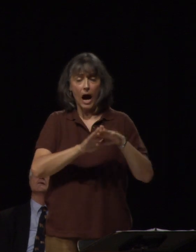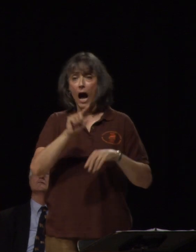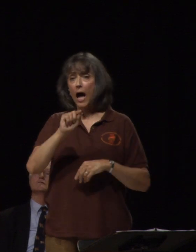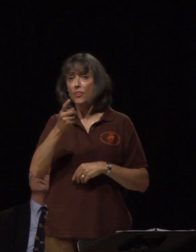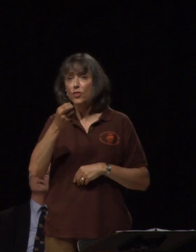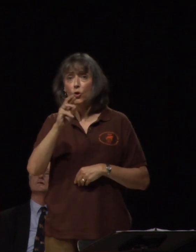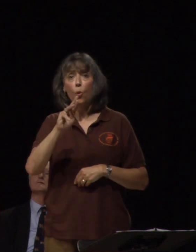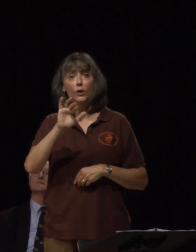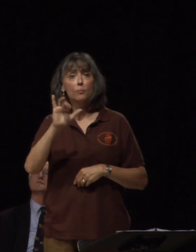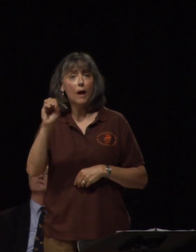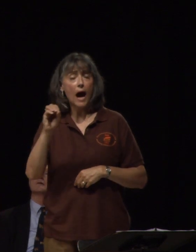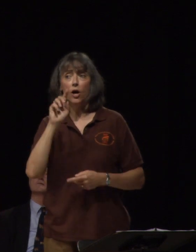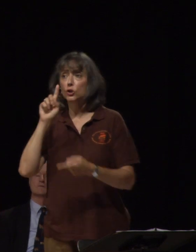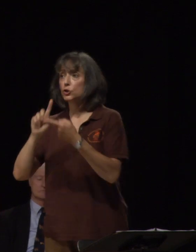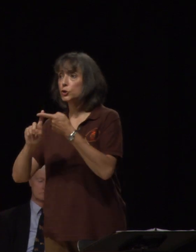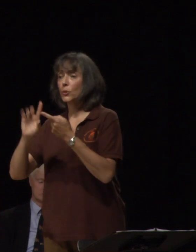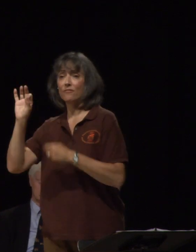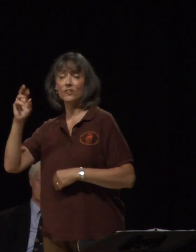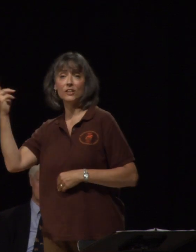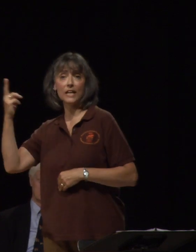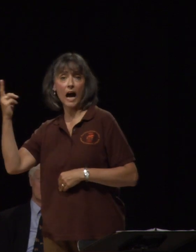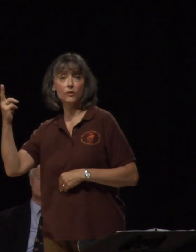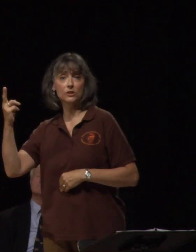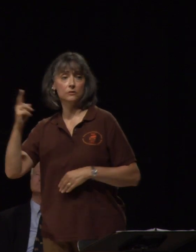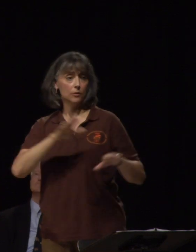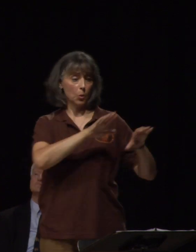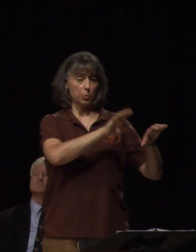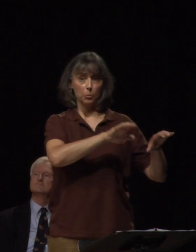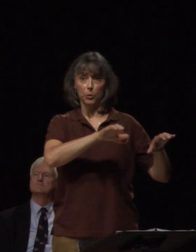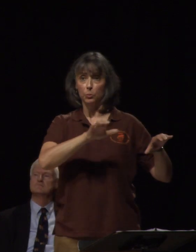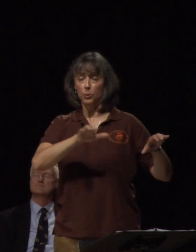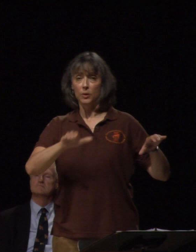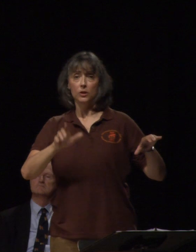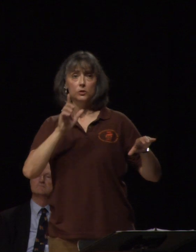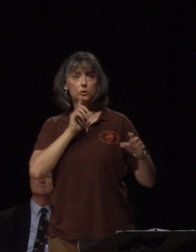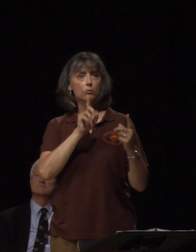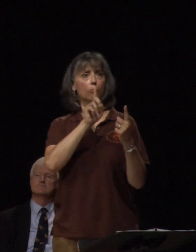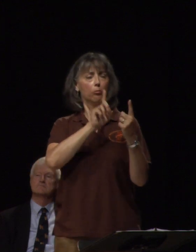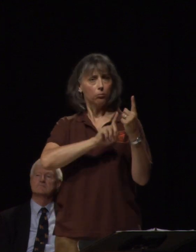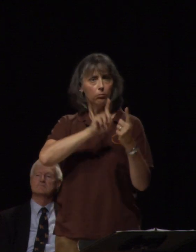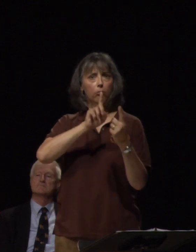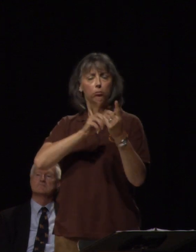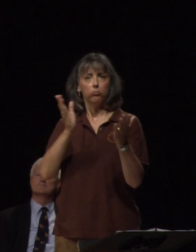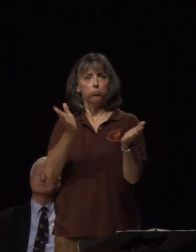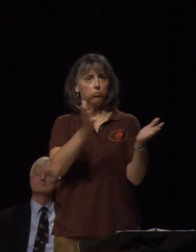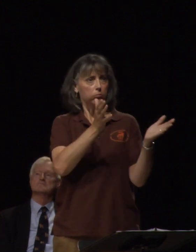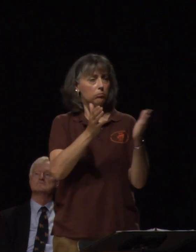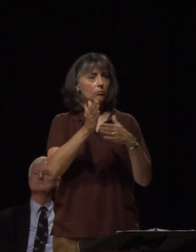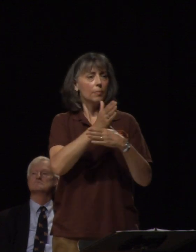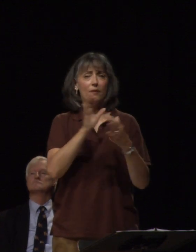PURPOSE OF SEEKING FEEDBACK FROM ANY AND ALL STUDENTS. REACHING OUT TO THE STUDENTS IN